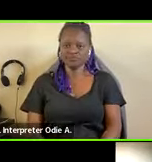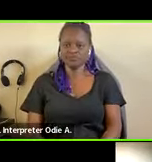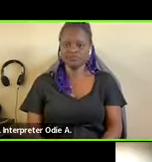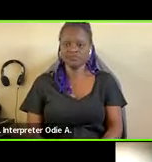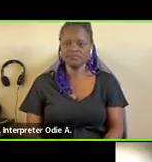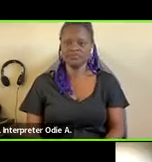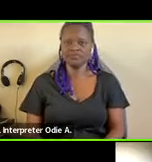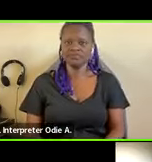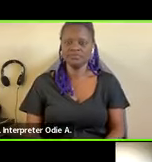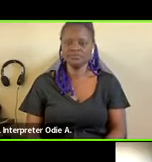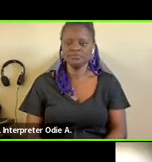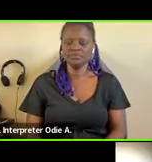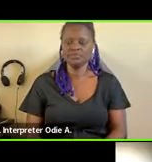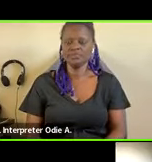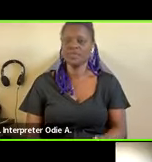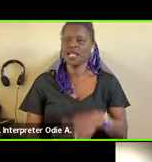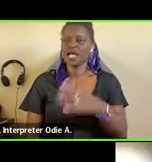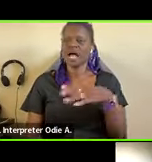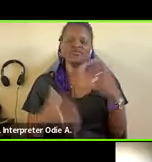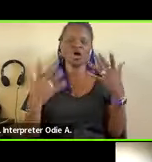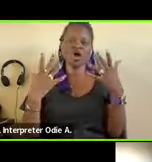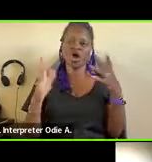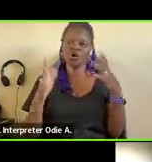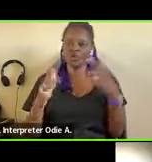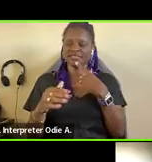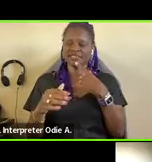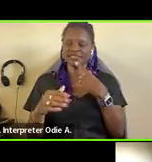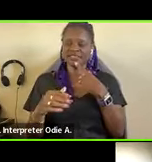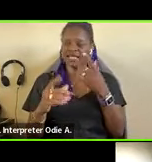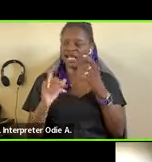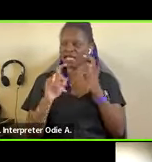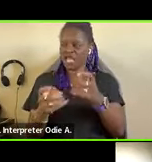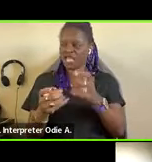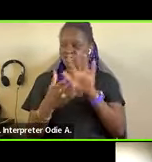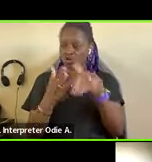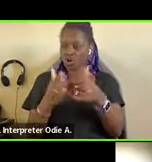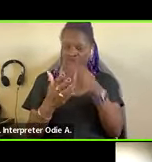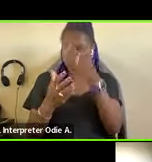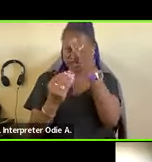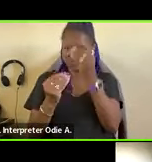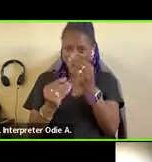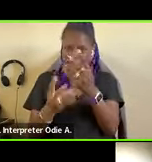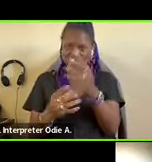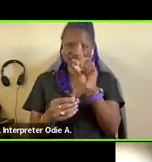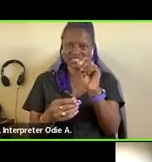as I said, I've already given all of our data and